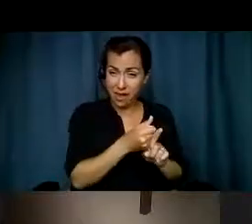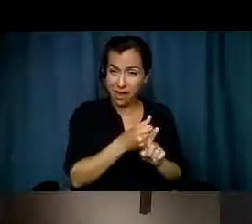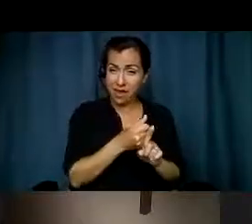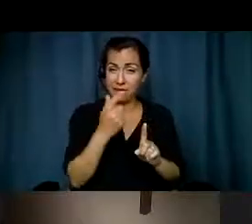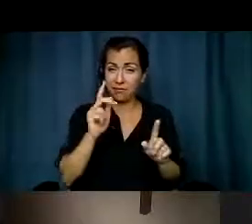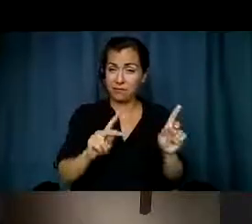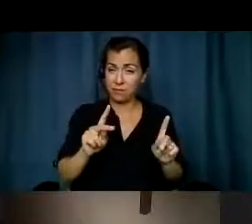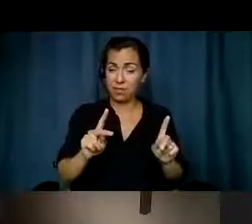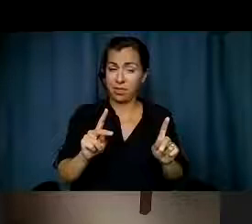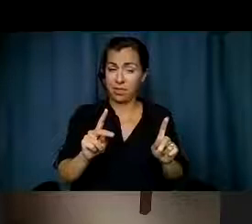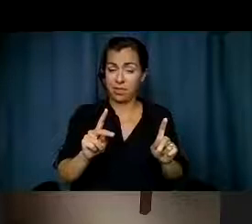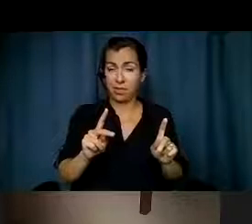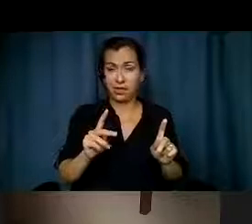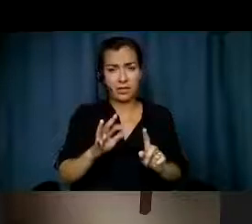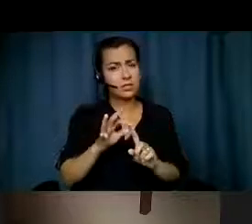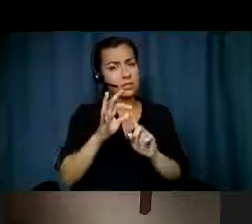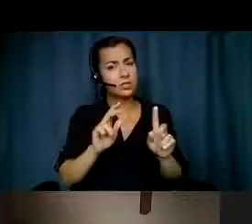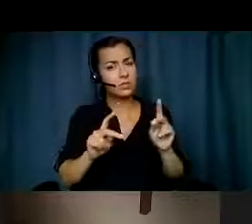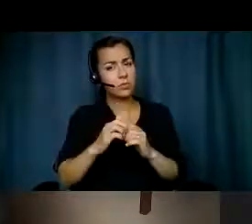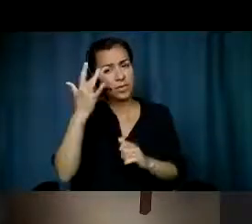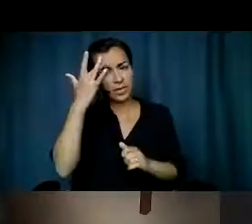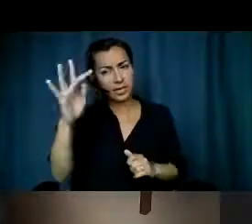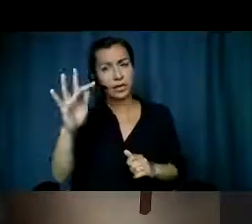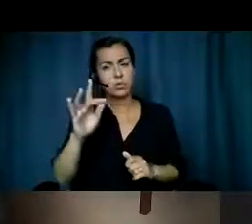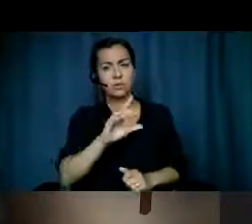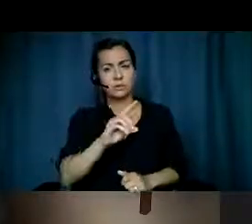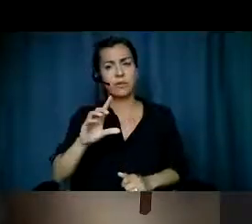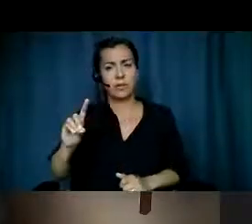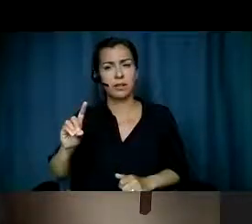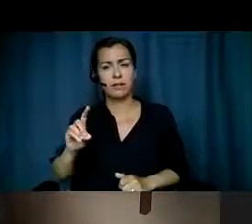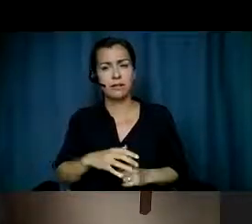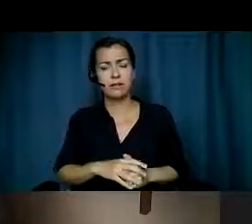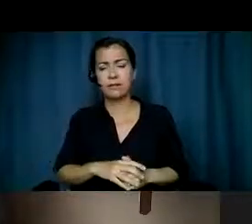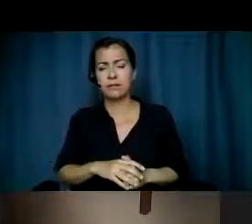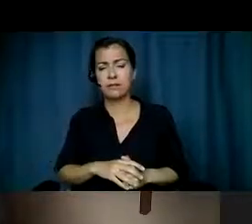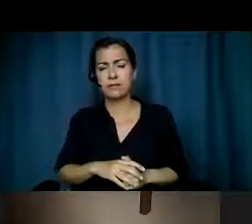For instance, having a little bit of education so